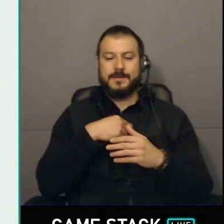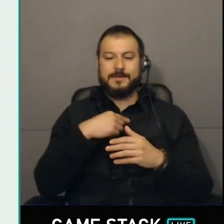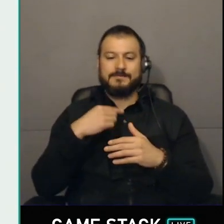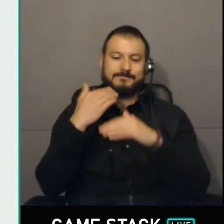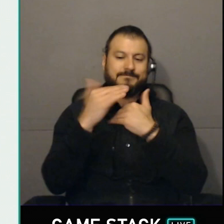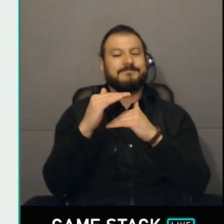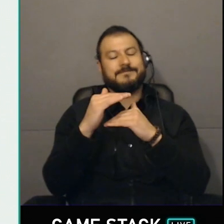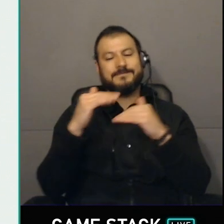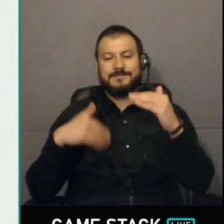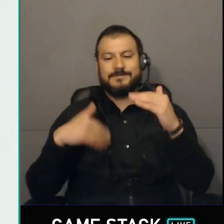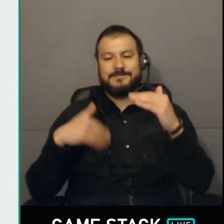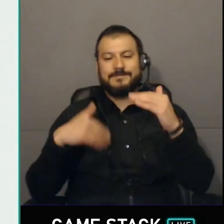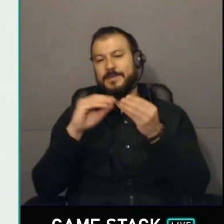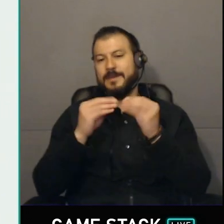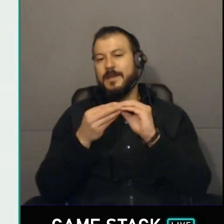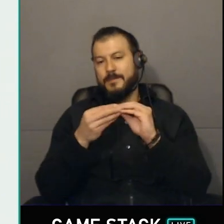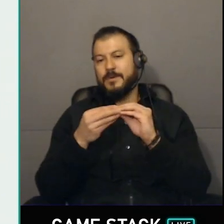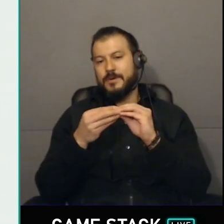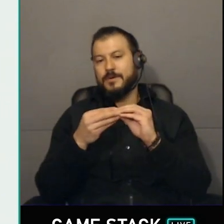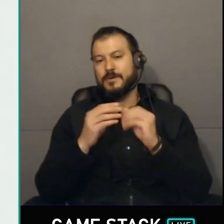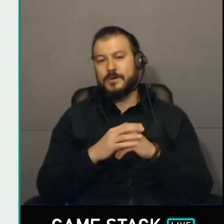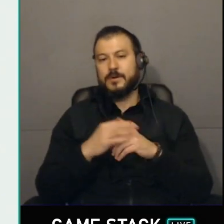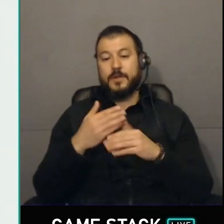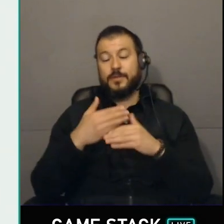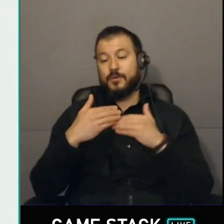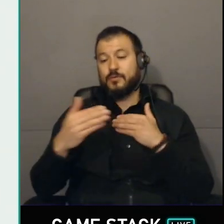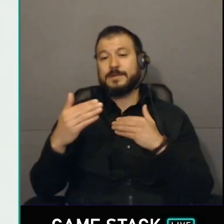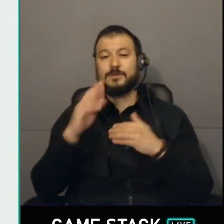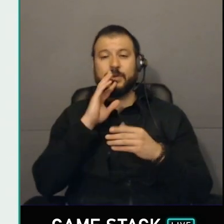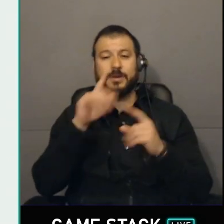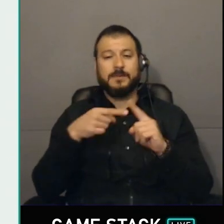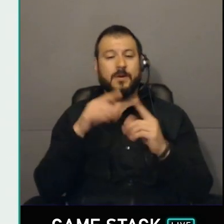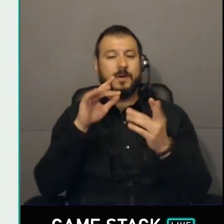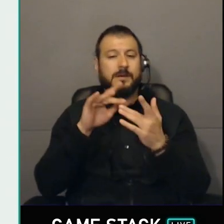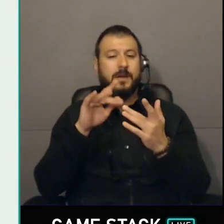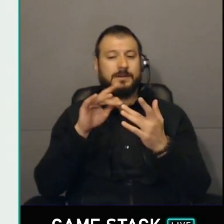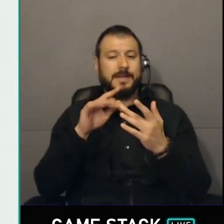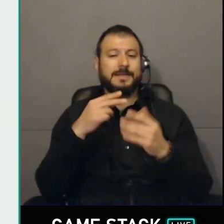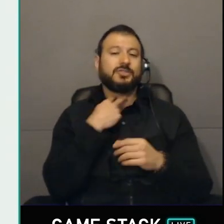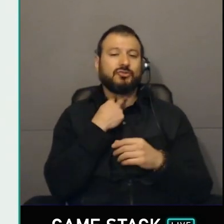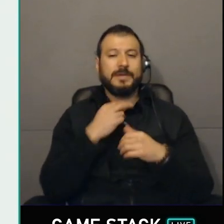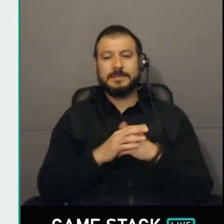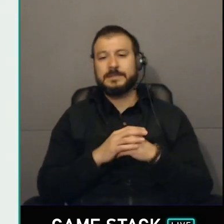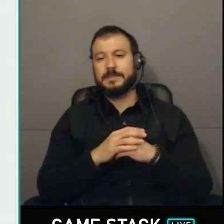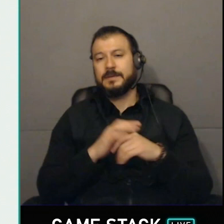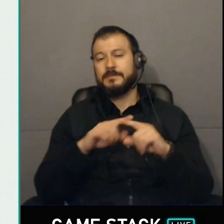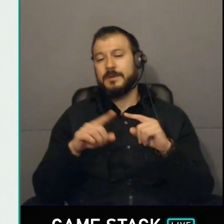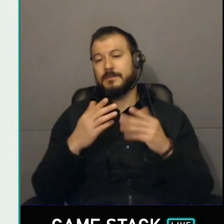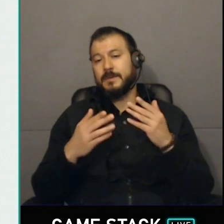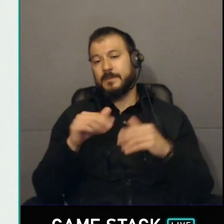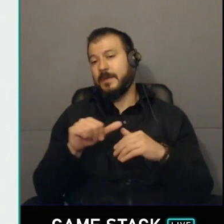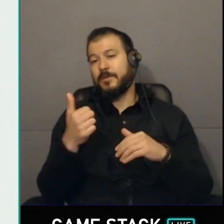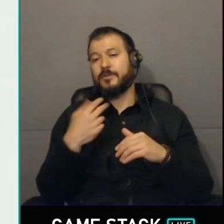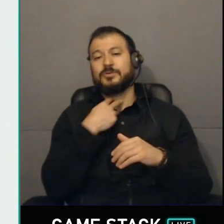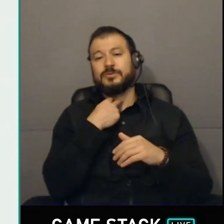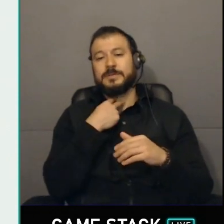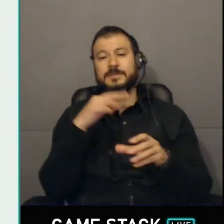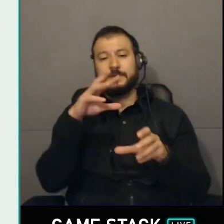iterations. Now the rest of presentation, I'm going to be talking about contact constraints, but there might be other constraints involved in this simulation